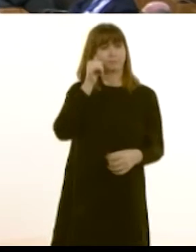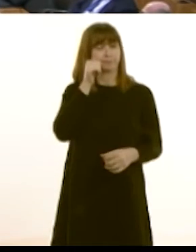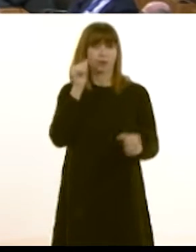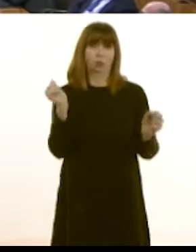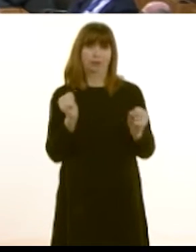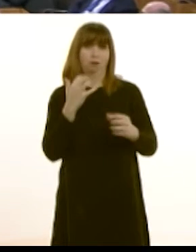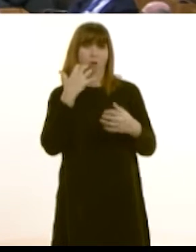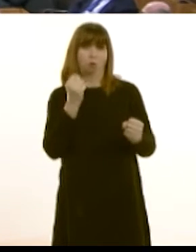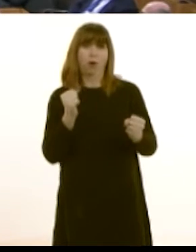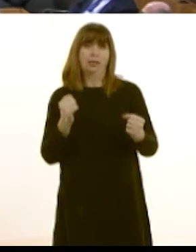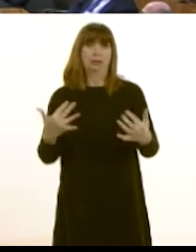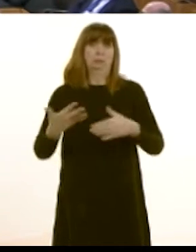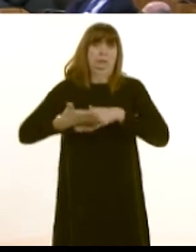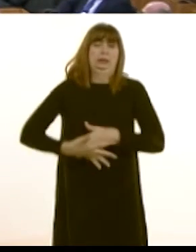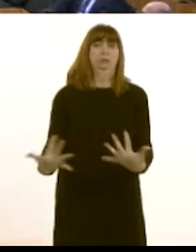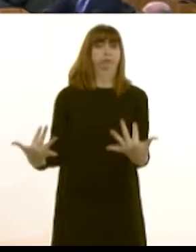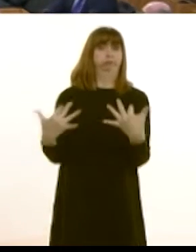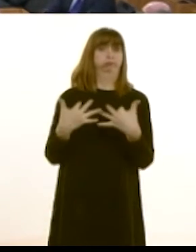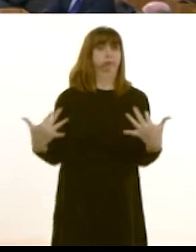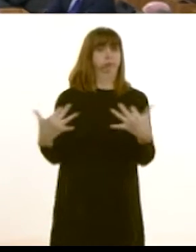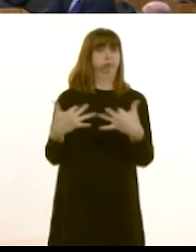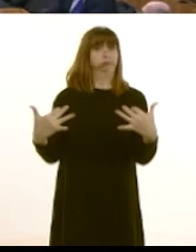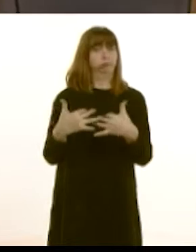Health boards and trusts have managed effectively through the holiday period into January.